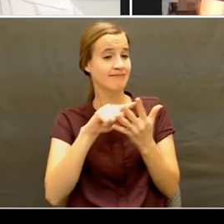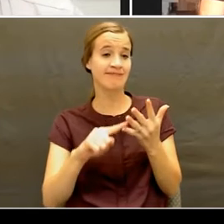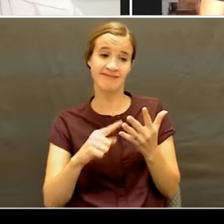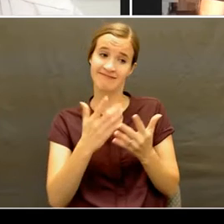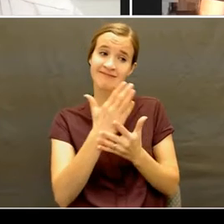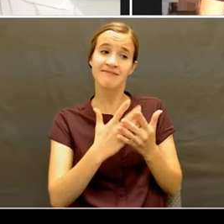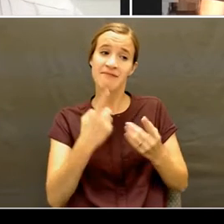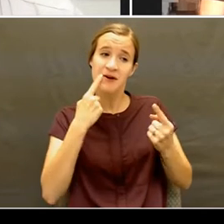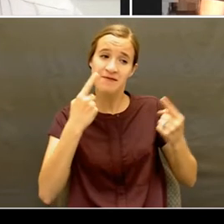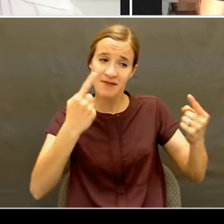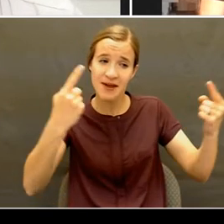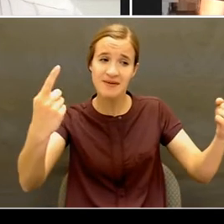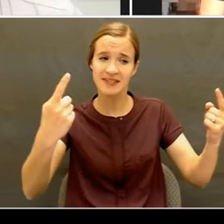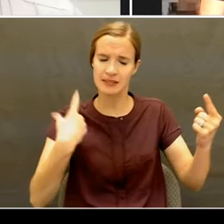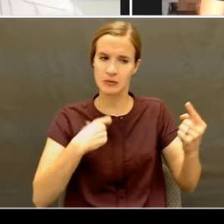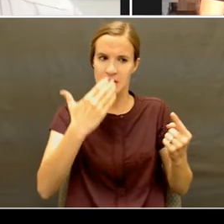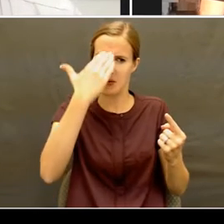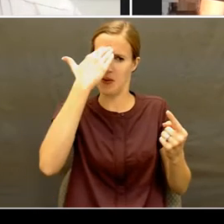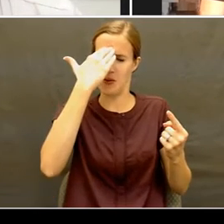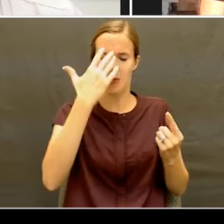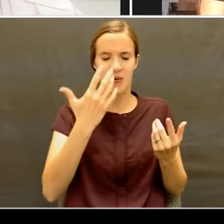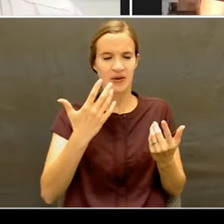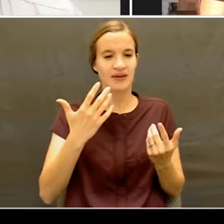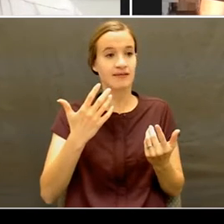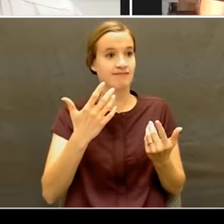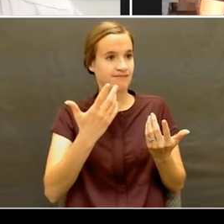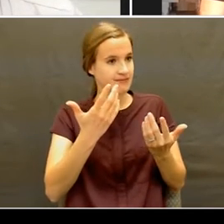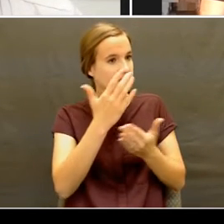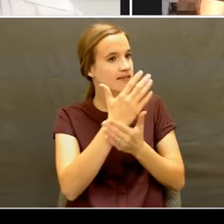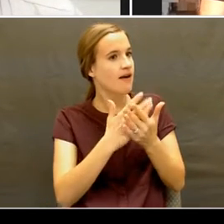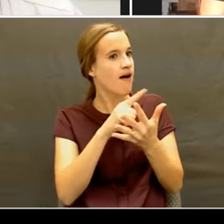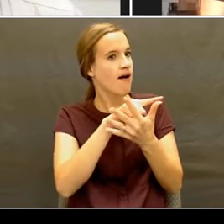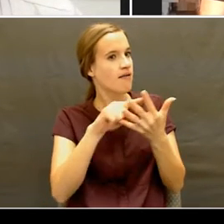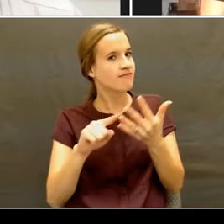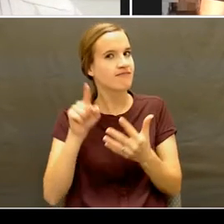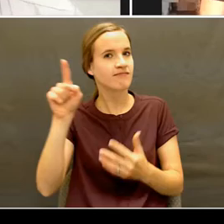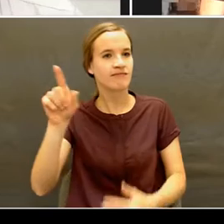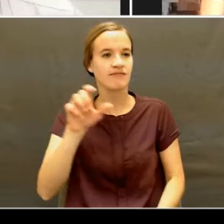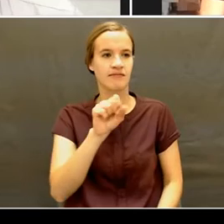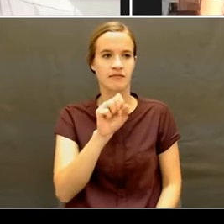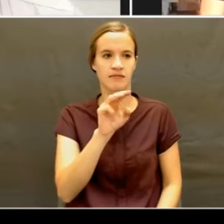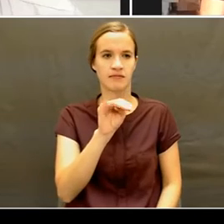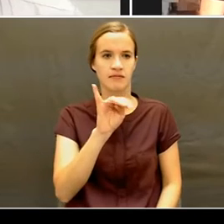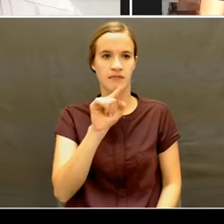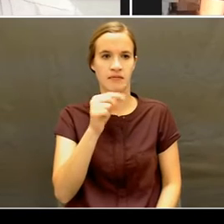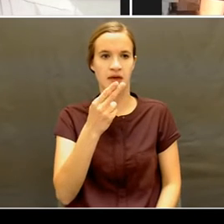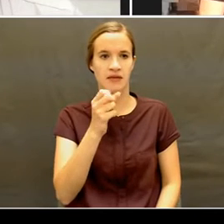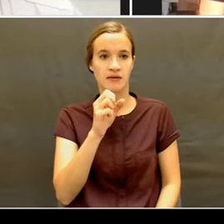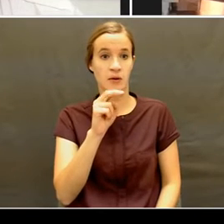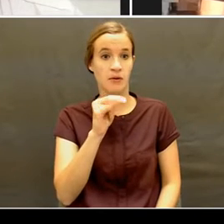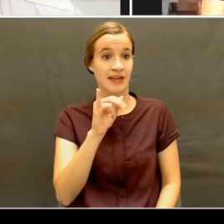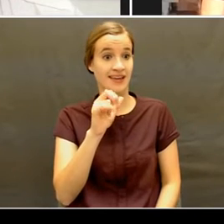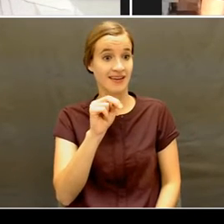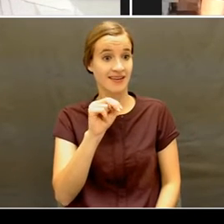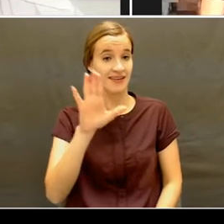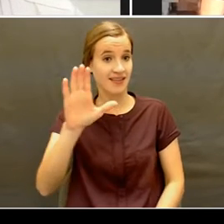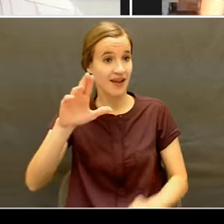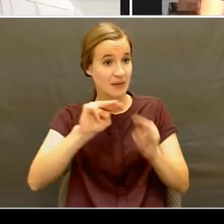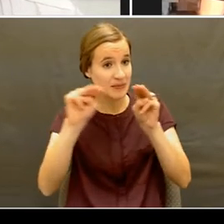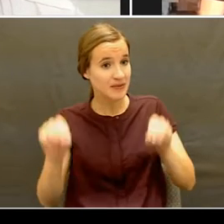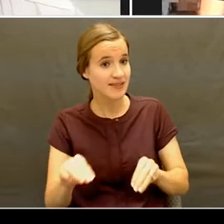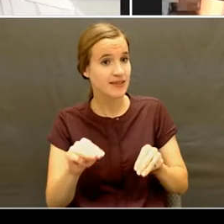on the Smithsonian, I think some of the photos in their history Disability History Project and so on.